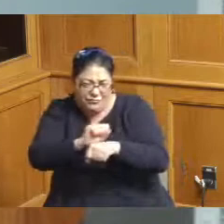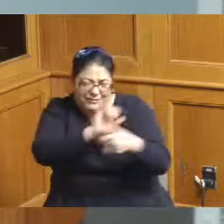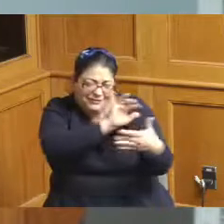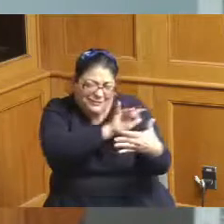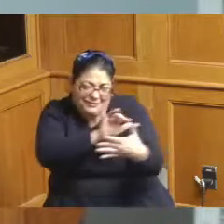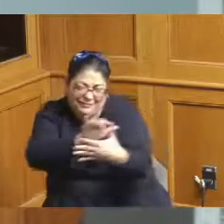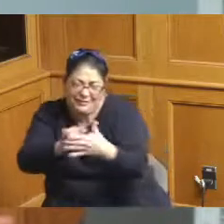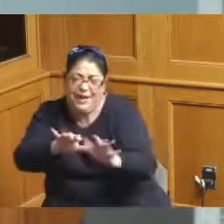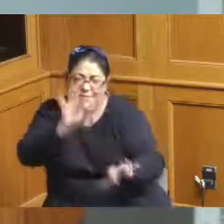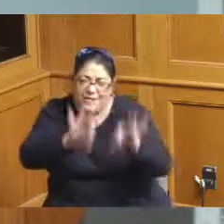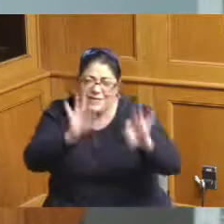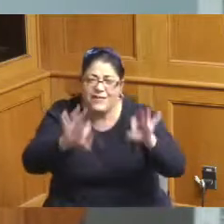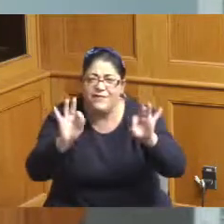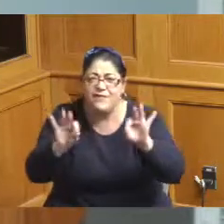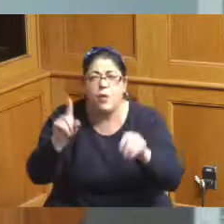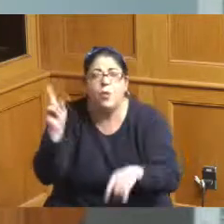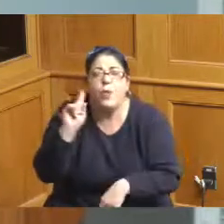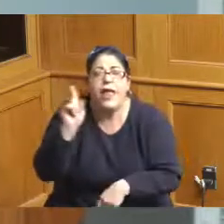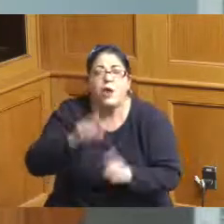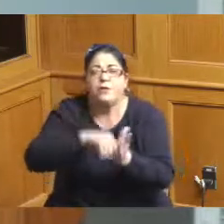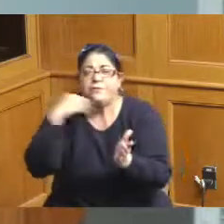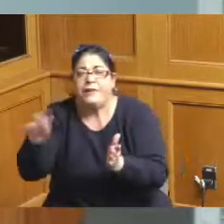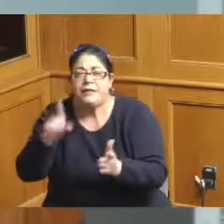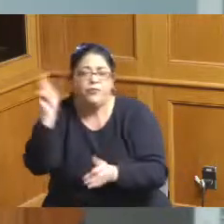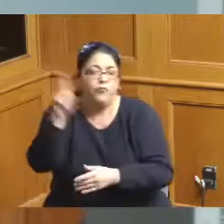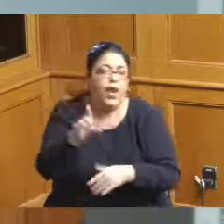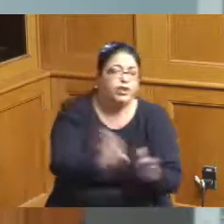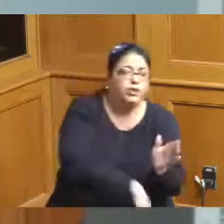finding out where the highs and the lows were so we're coming up with